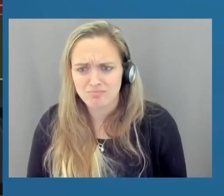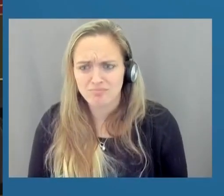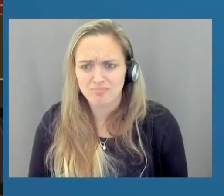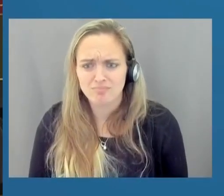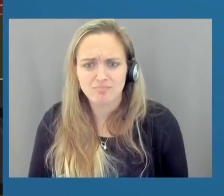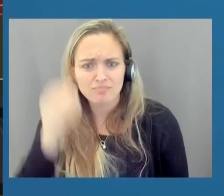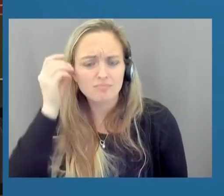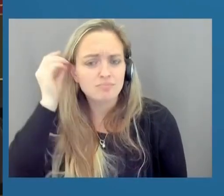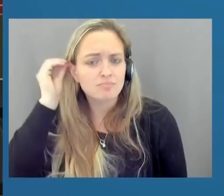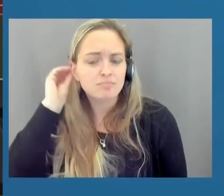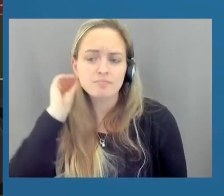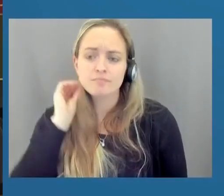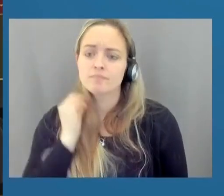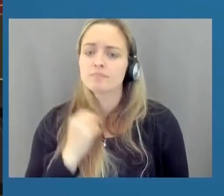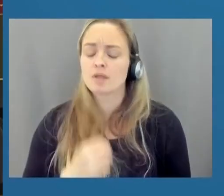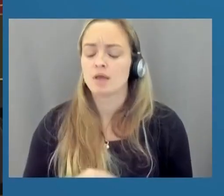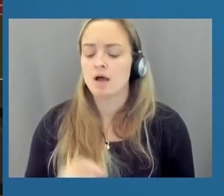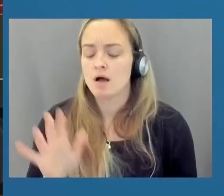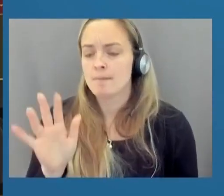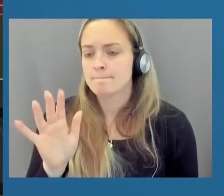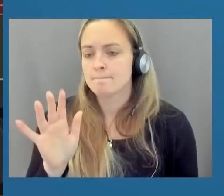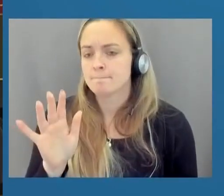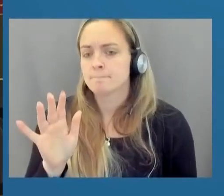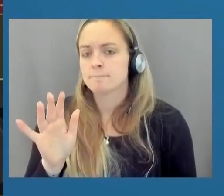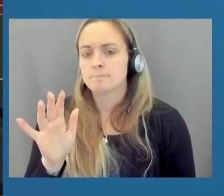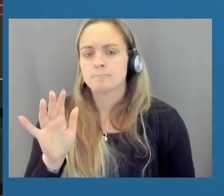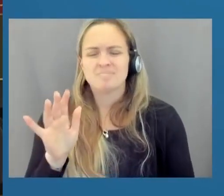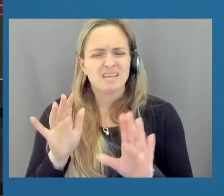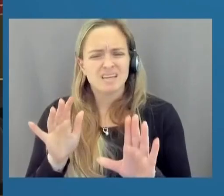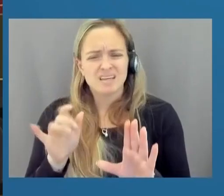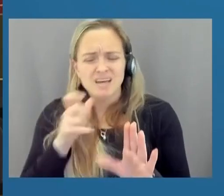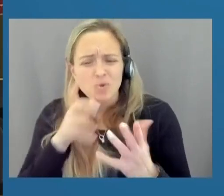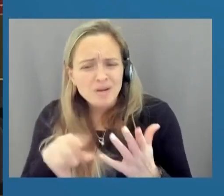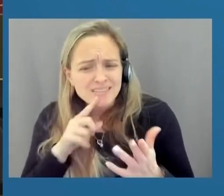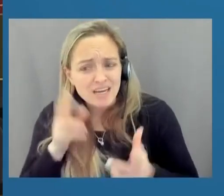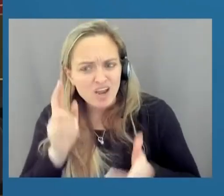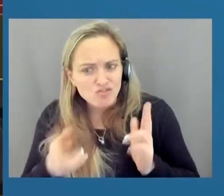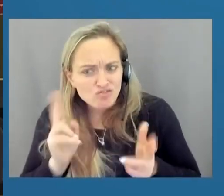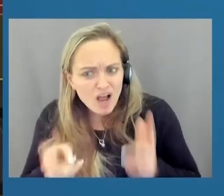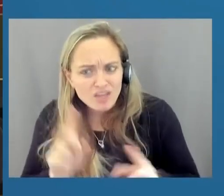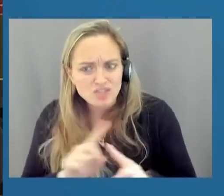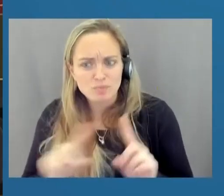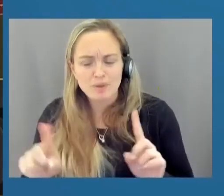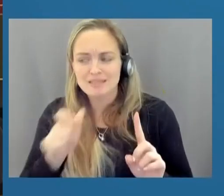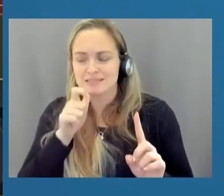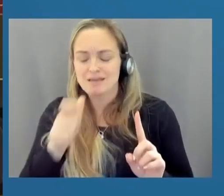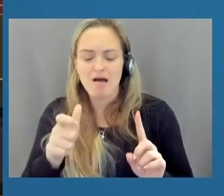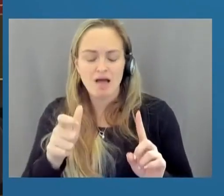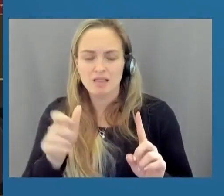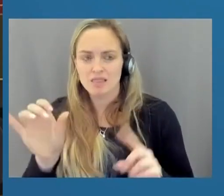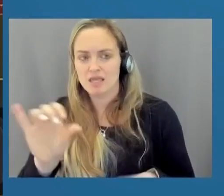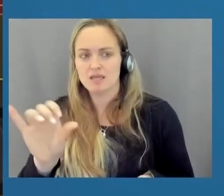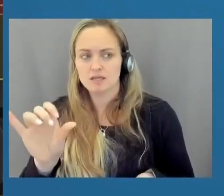good luck with Governor. Um, you have, I, I'm gonna, I don't wanna say there's not a rush, but there's not some, I'm not going, I mean, I'd love to be done April 1st.